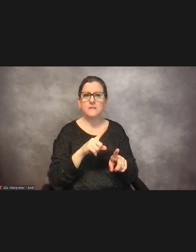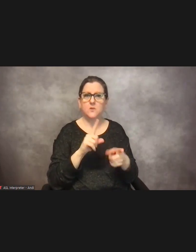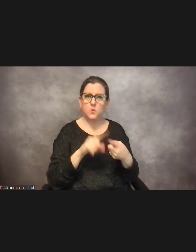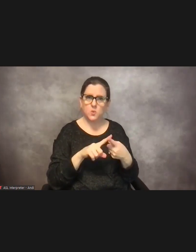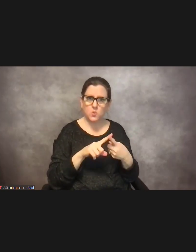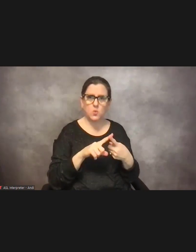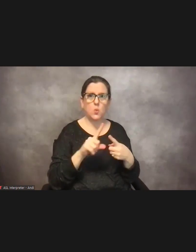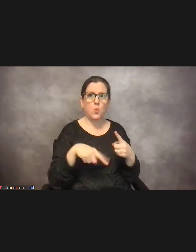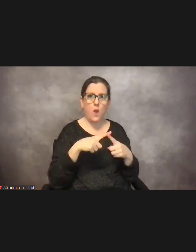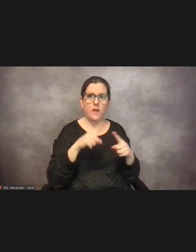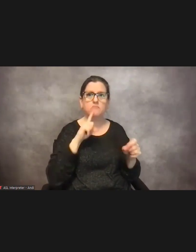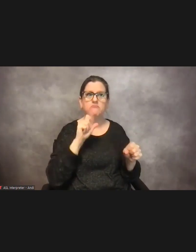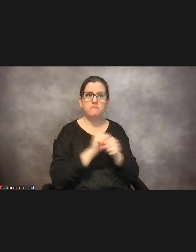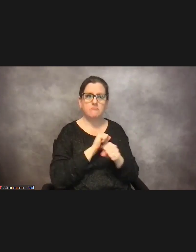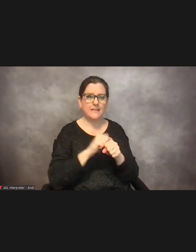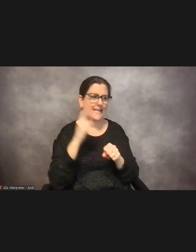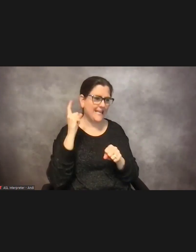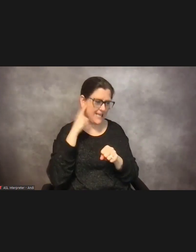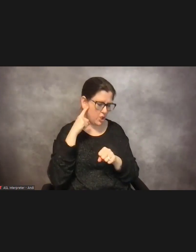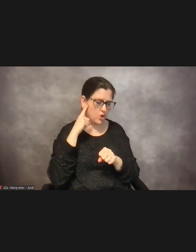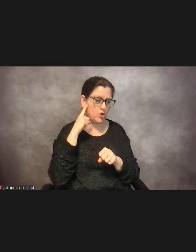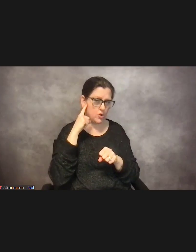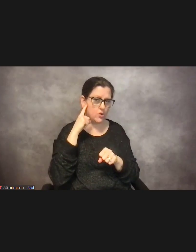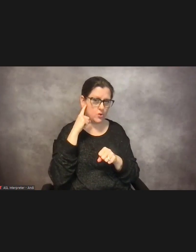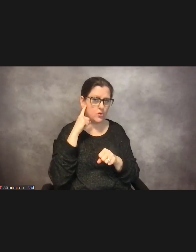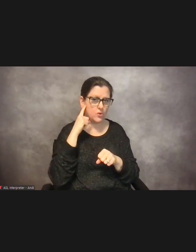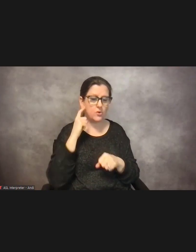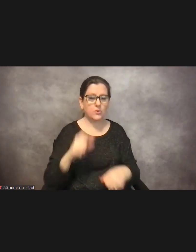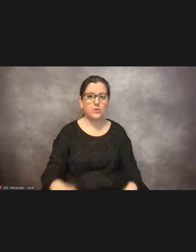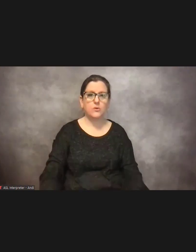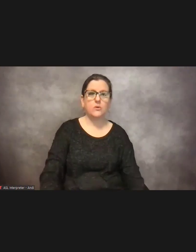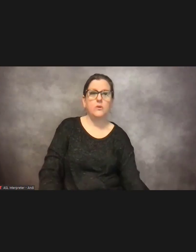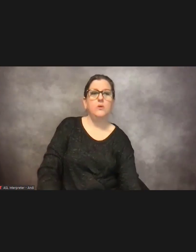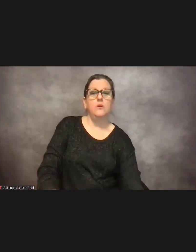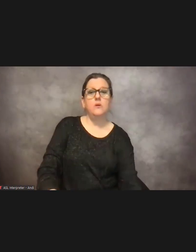listen and respond response is strongly conditioned.